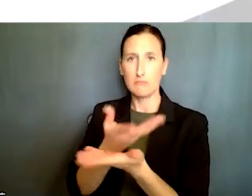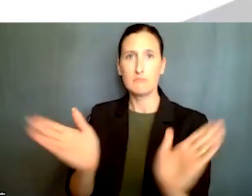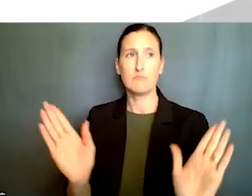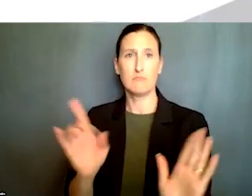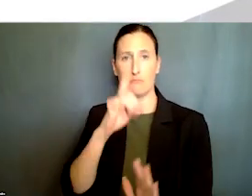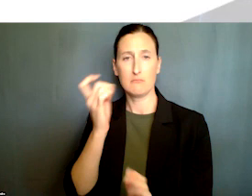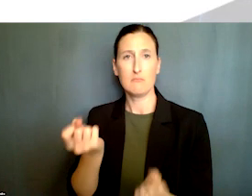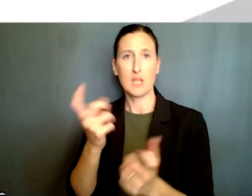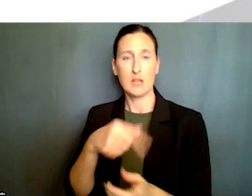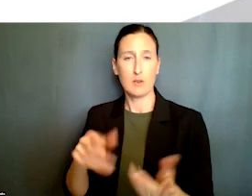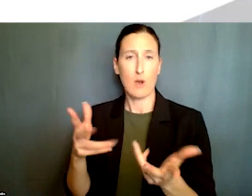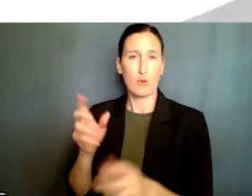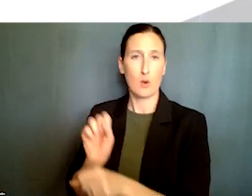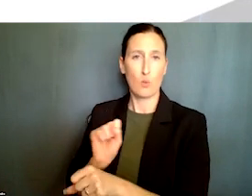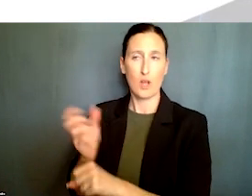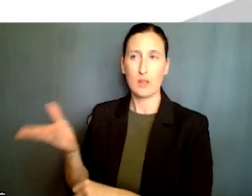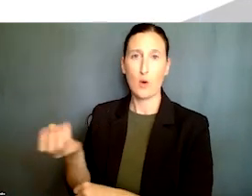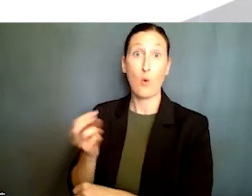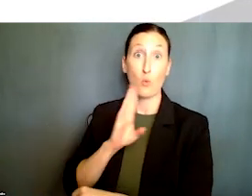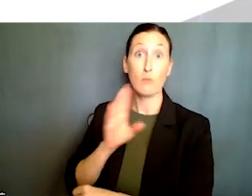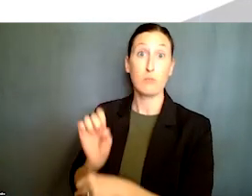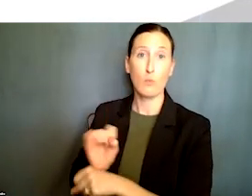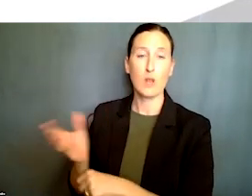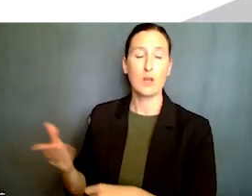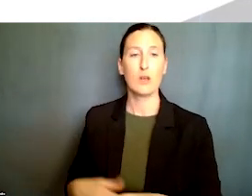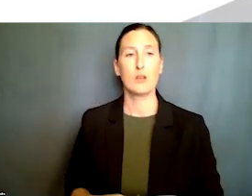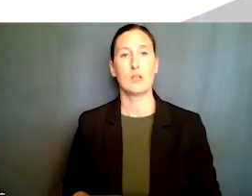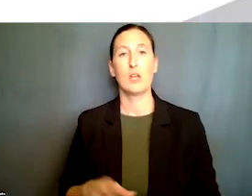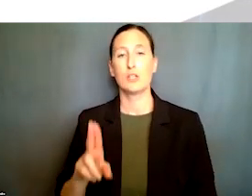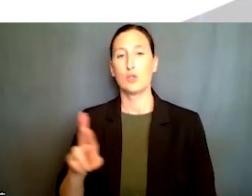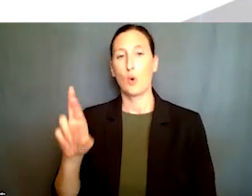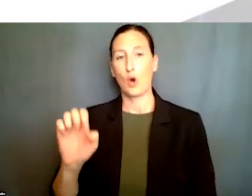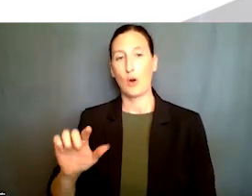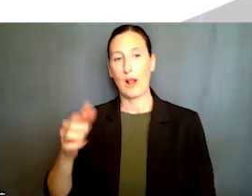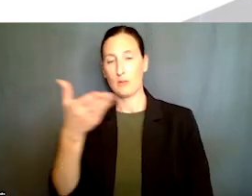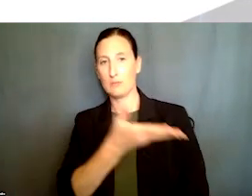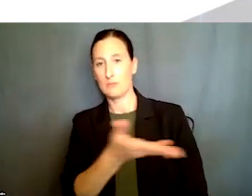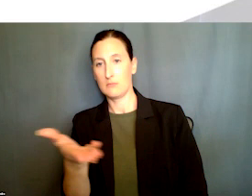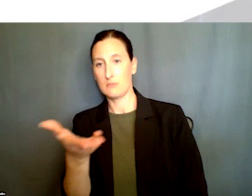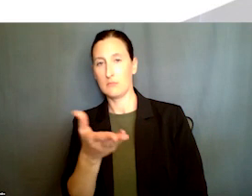AGEP institutions or AGEP legacy institutions. There's a URL that has the full list.